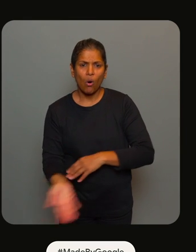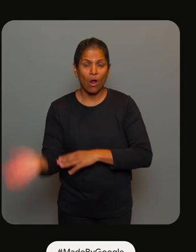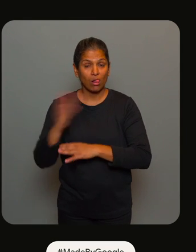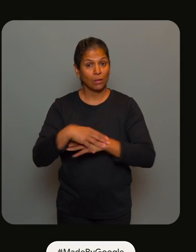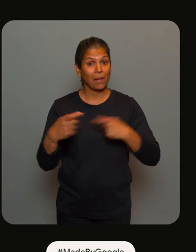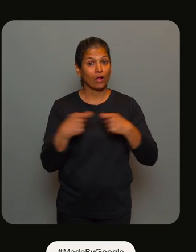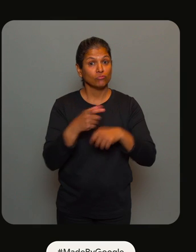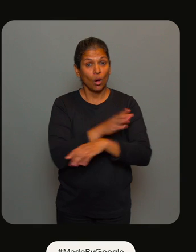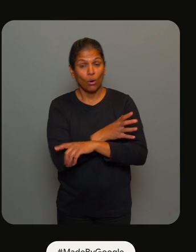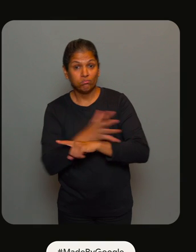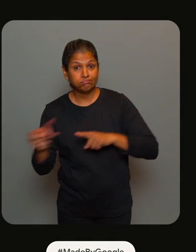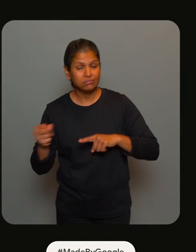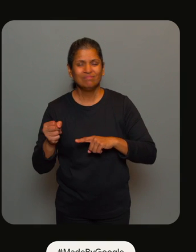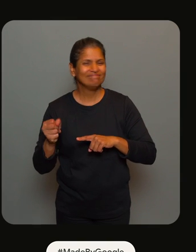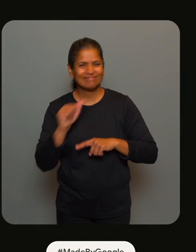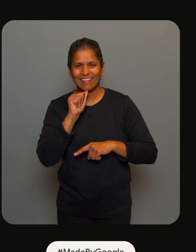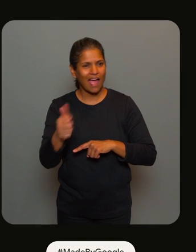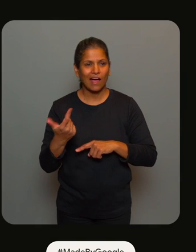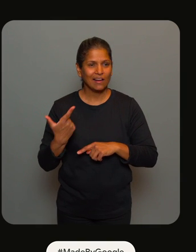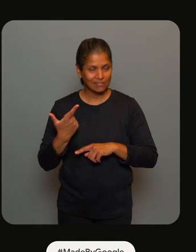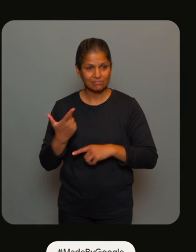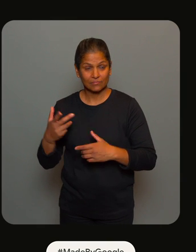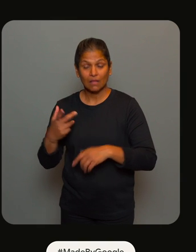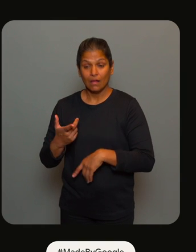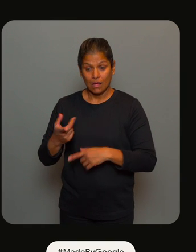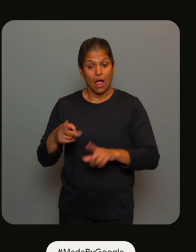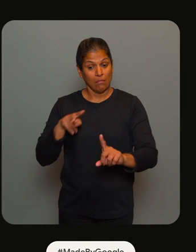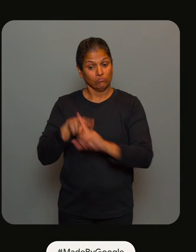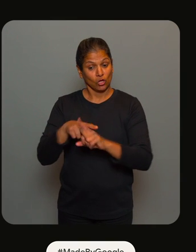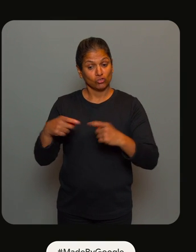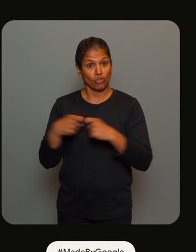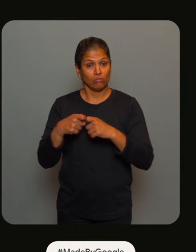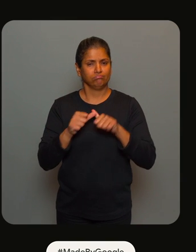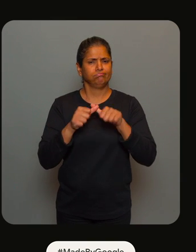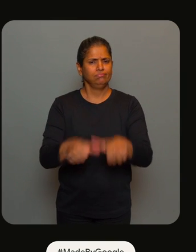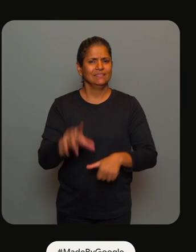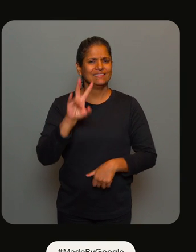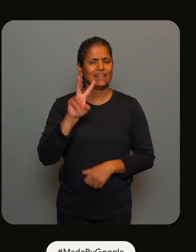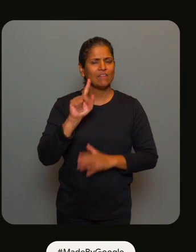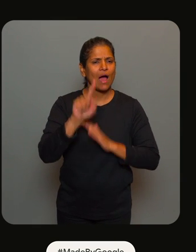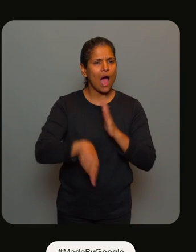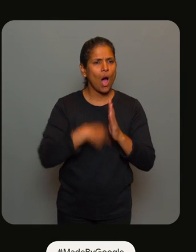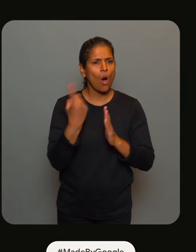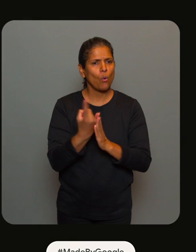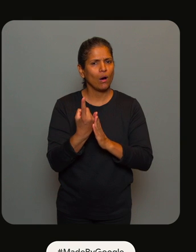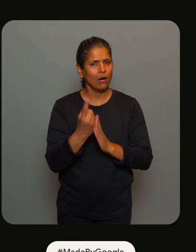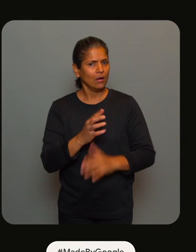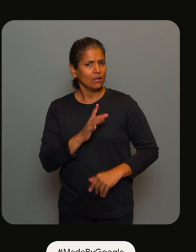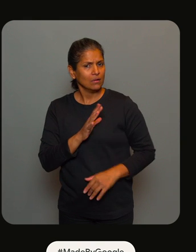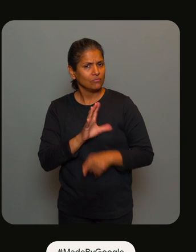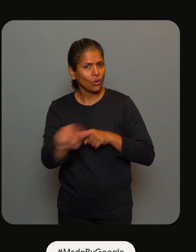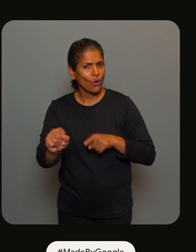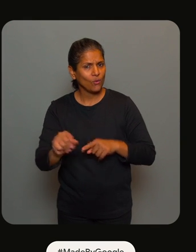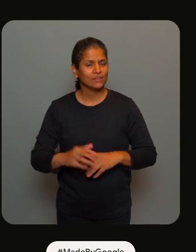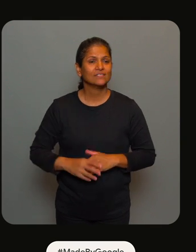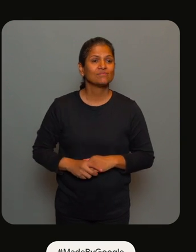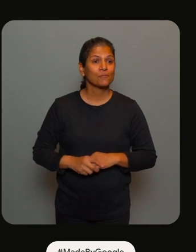hours between charges when you use extreme battery saver mode. In terms of camera, it sports a dual rear camera system, as well